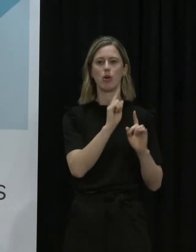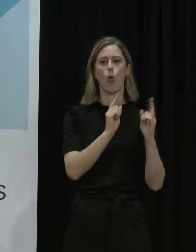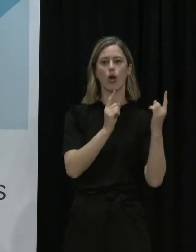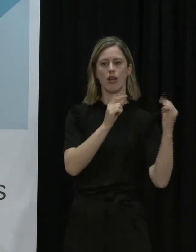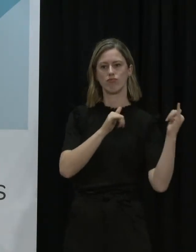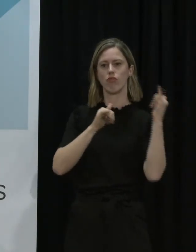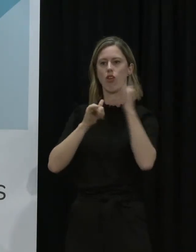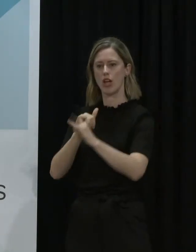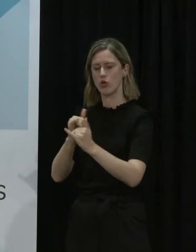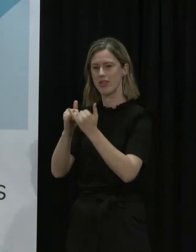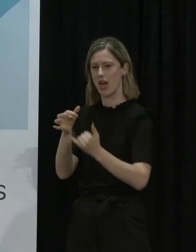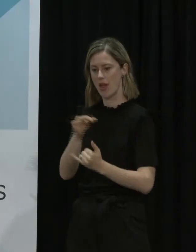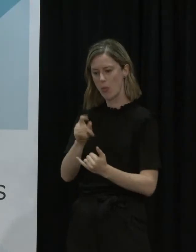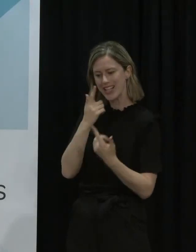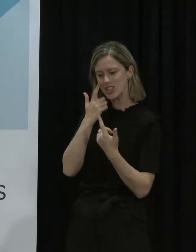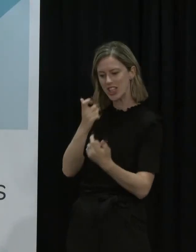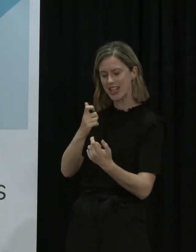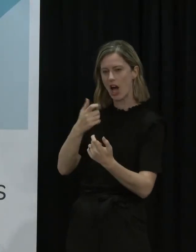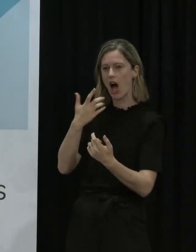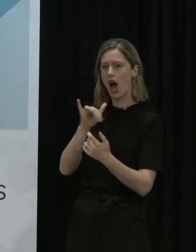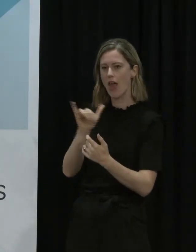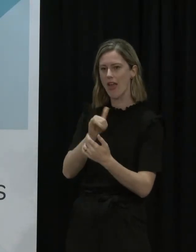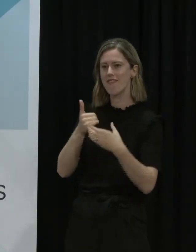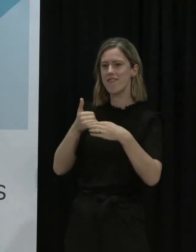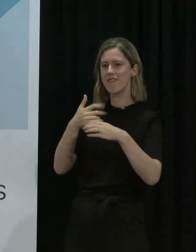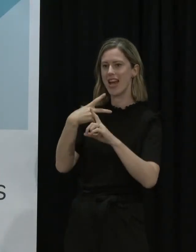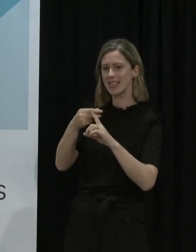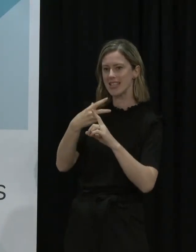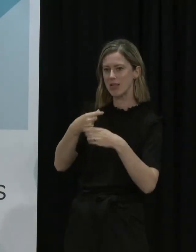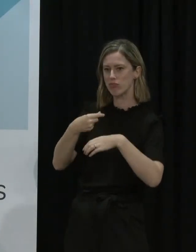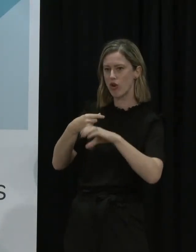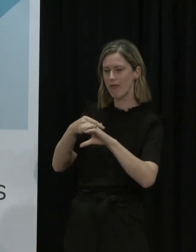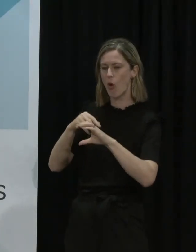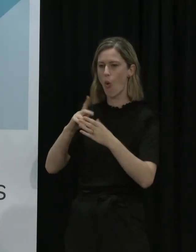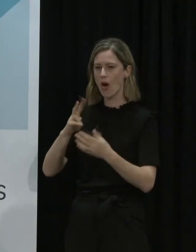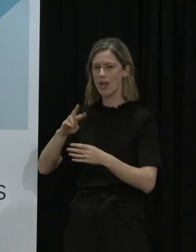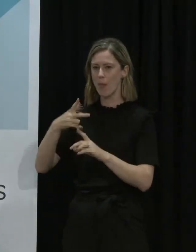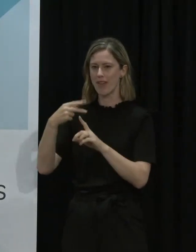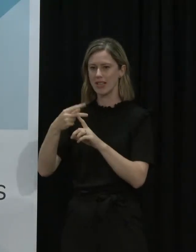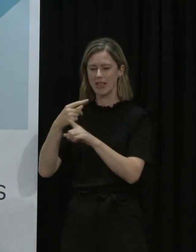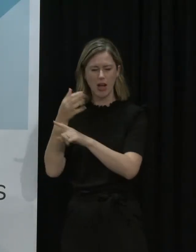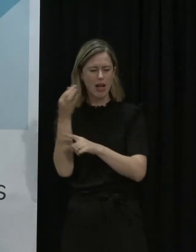either double-vaccinated or tested before they are going into the South Island so we